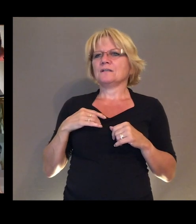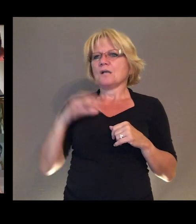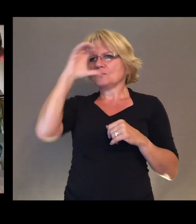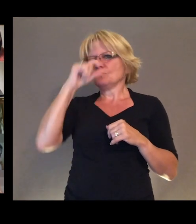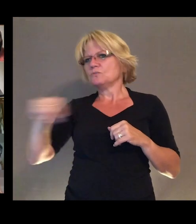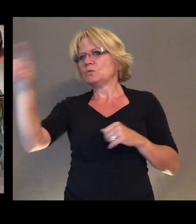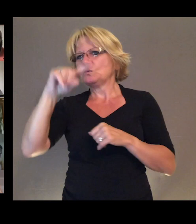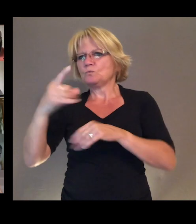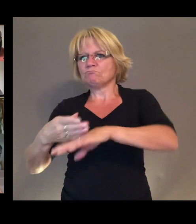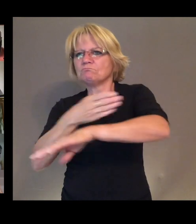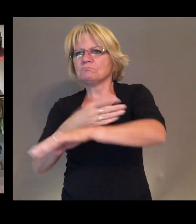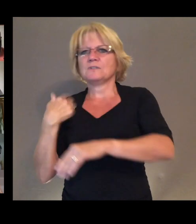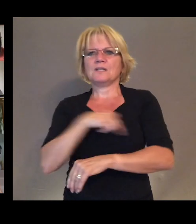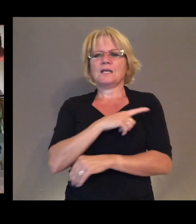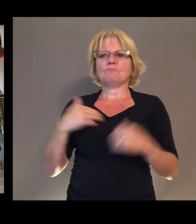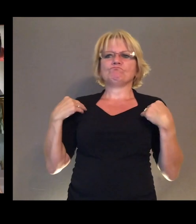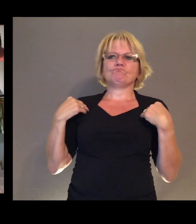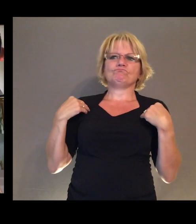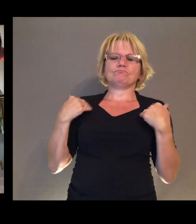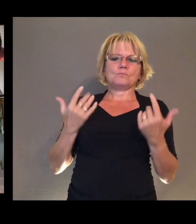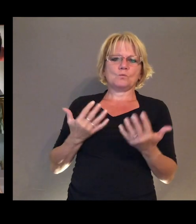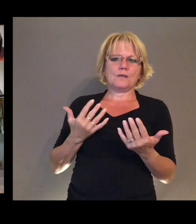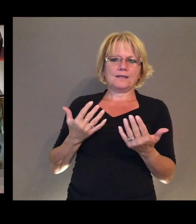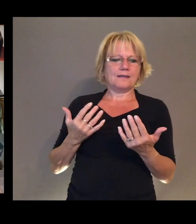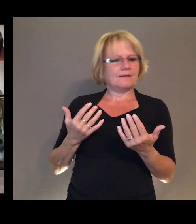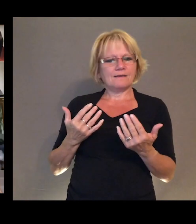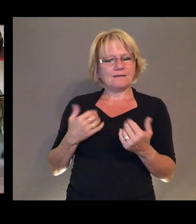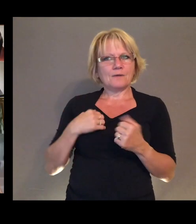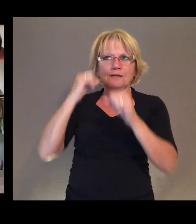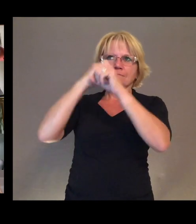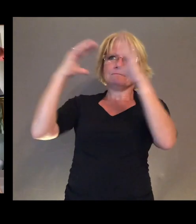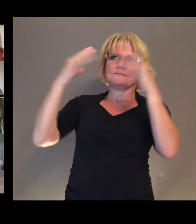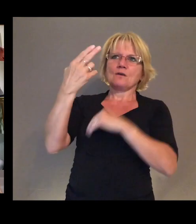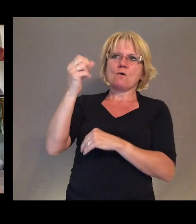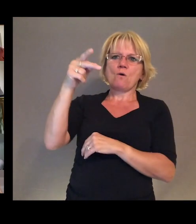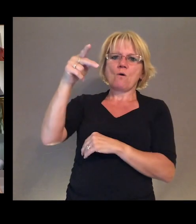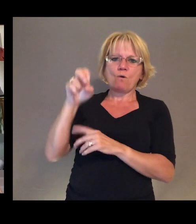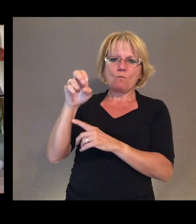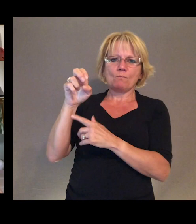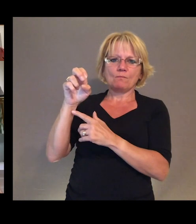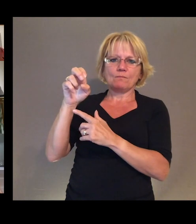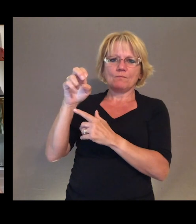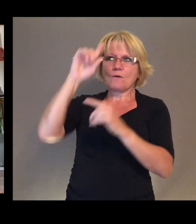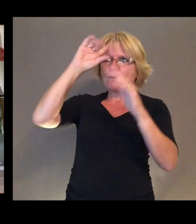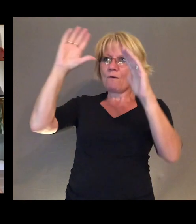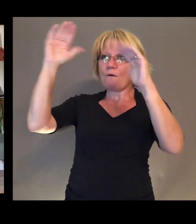And so for me, when I think about the idea of hope, what hope demands, or it has two important elements to it,